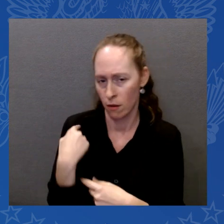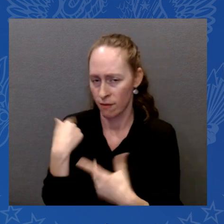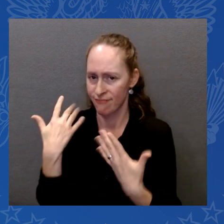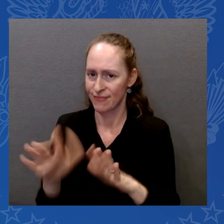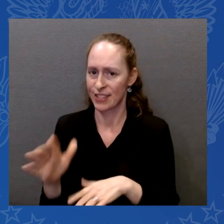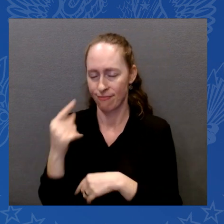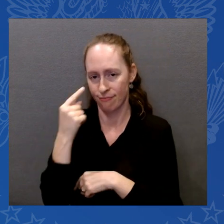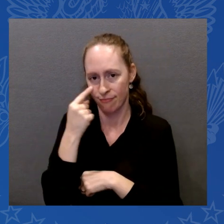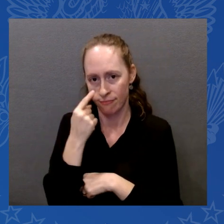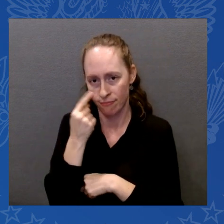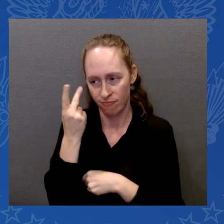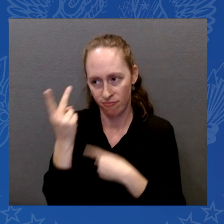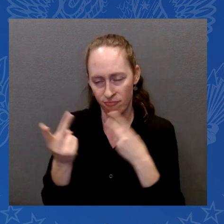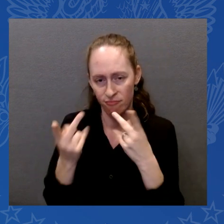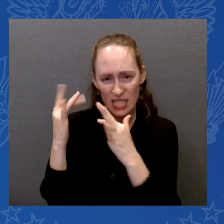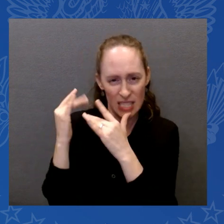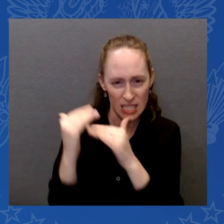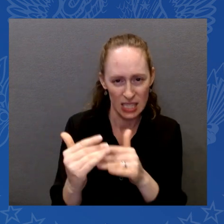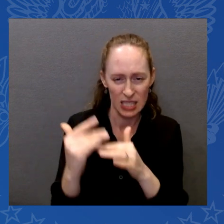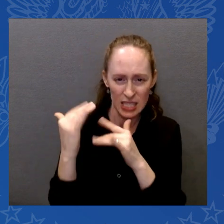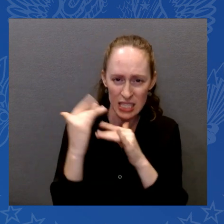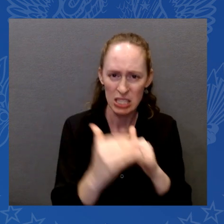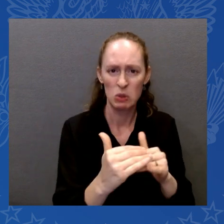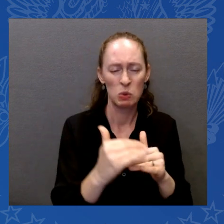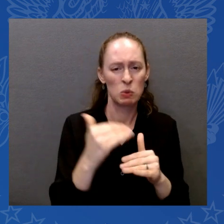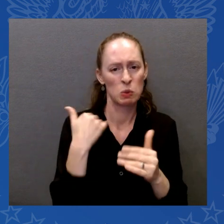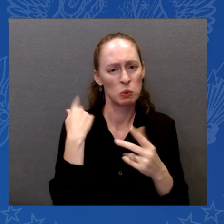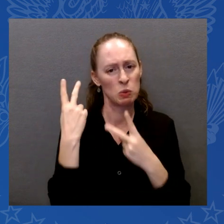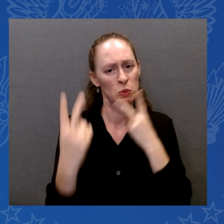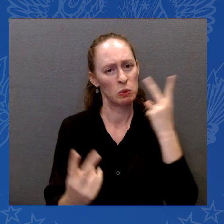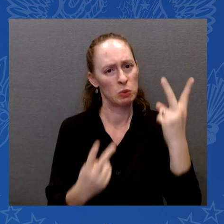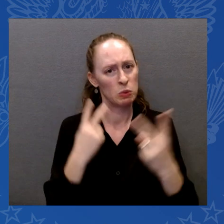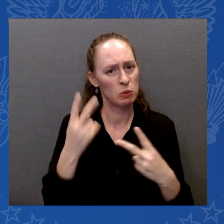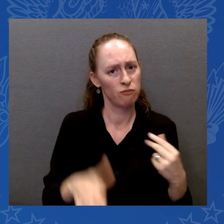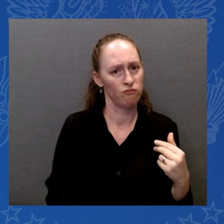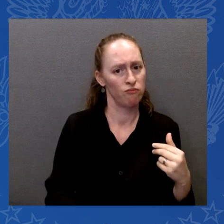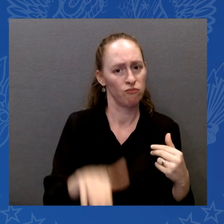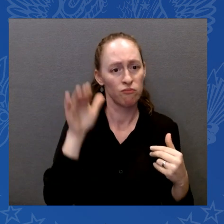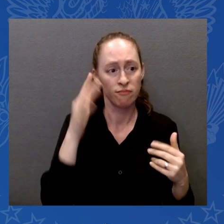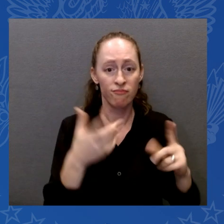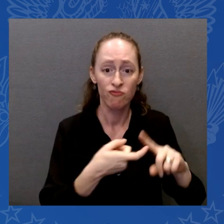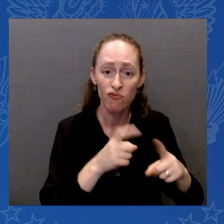My friends, family and people in my community, they are the reason I'm here before you today.